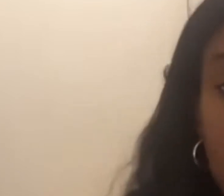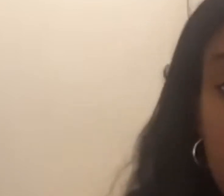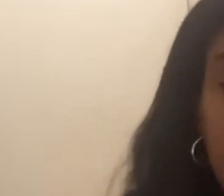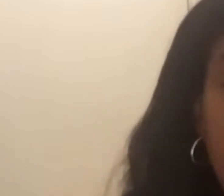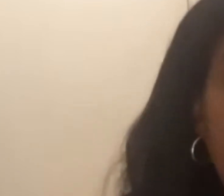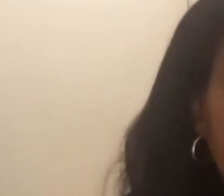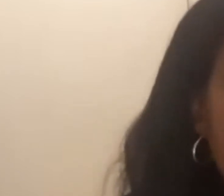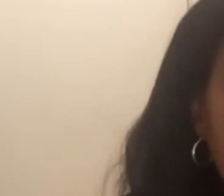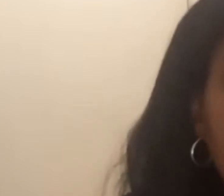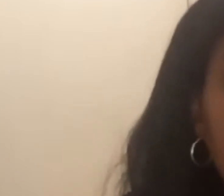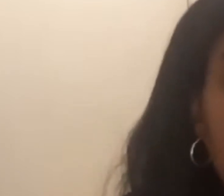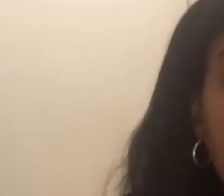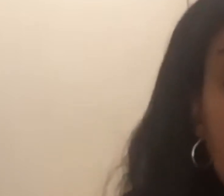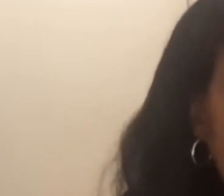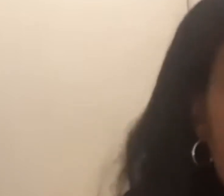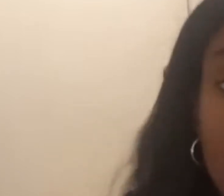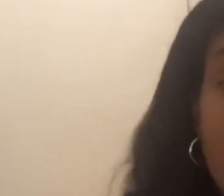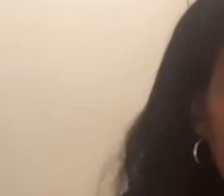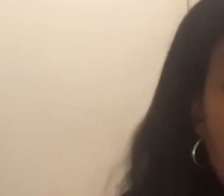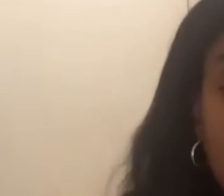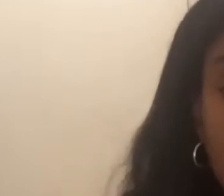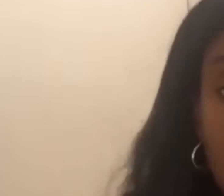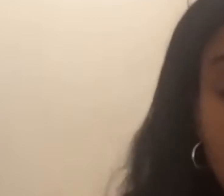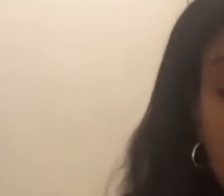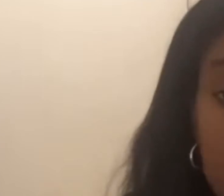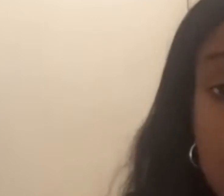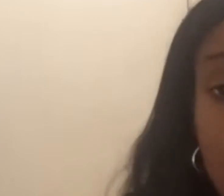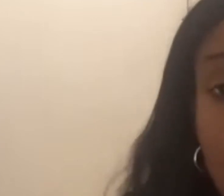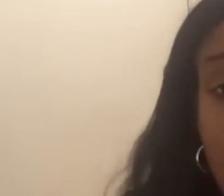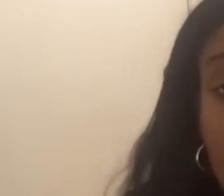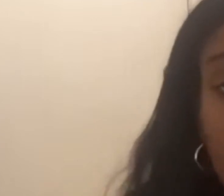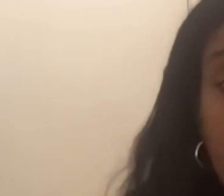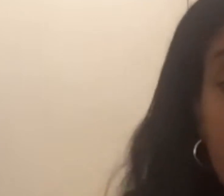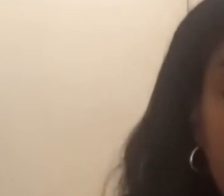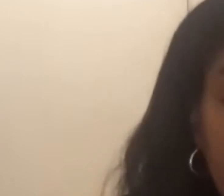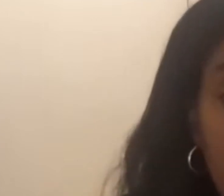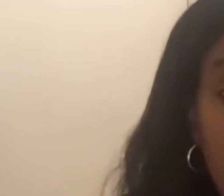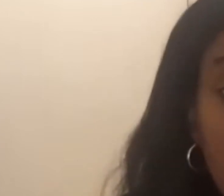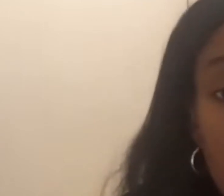to kick off the festival because plainly the future starts with us how we take care of and